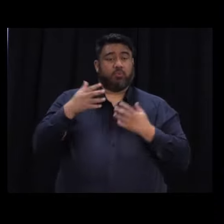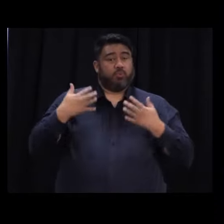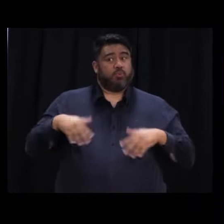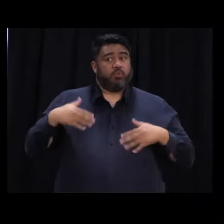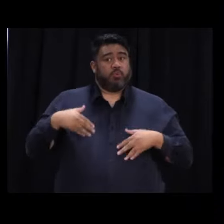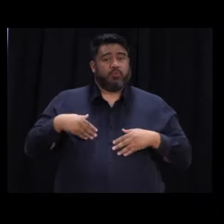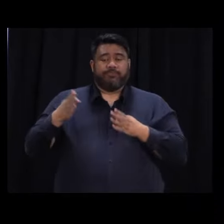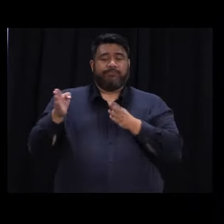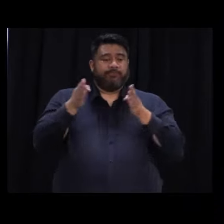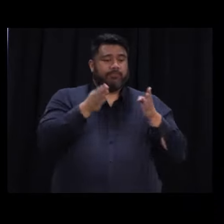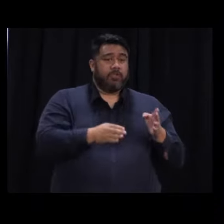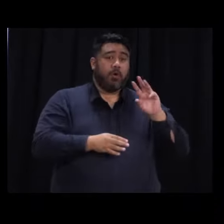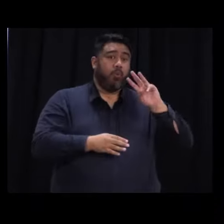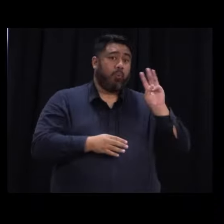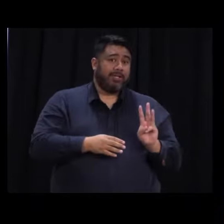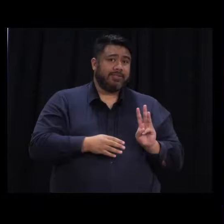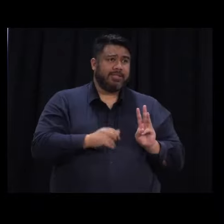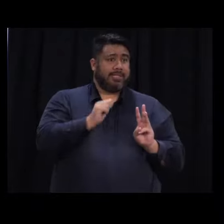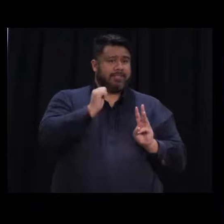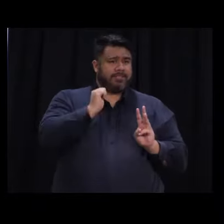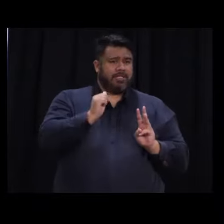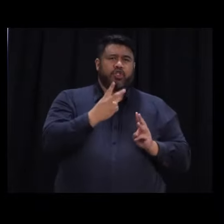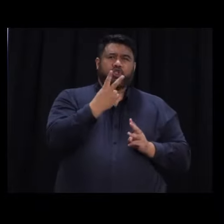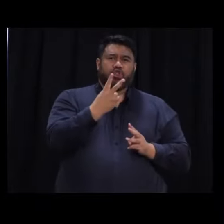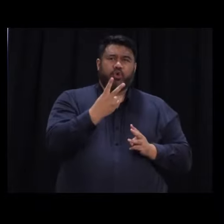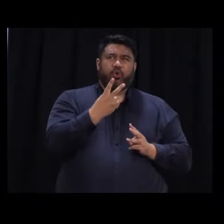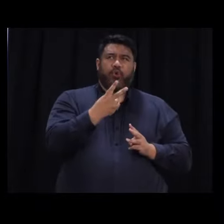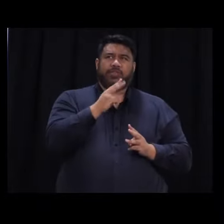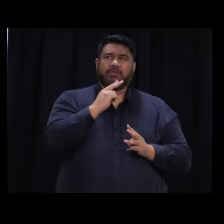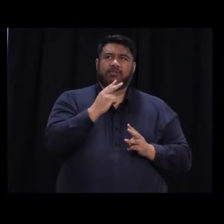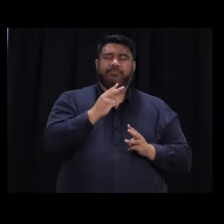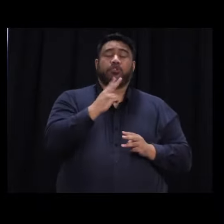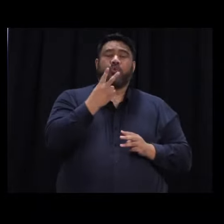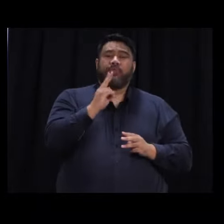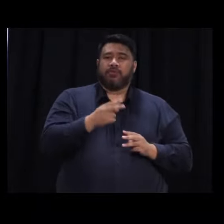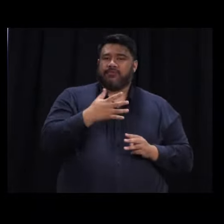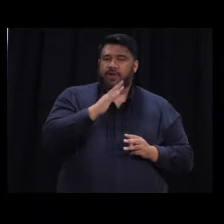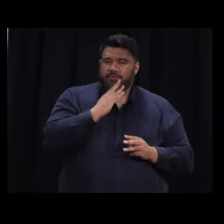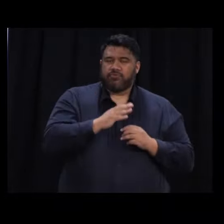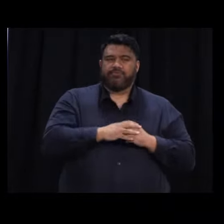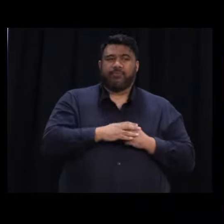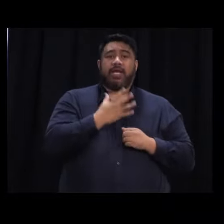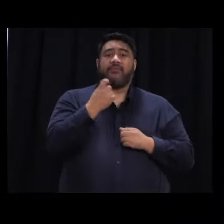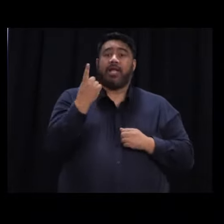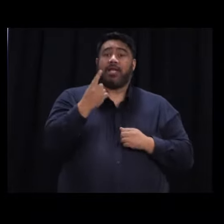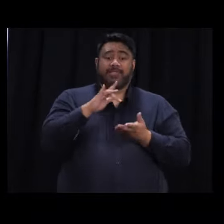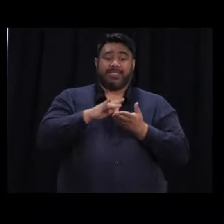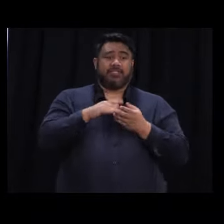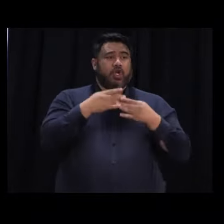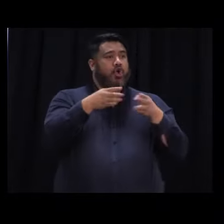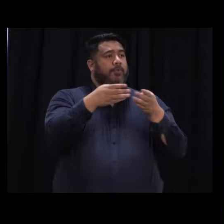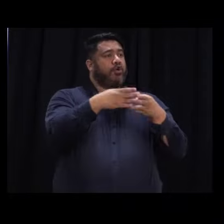26,500 of the swabs taken yesterday were across